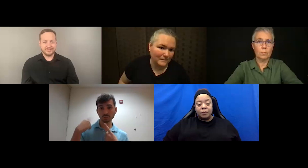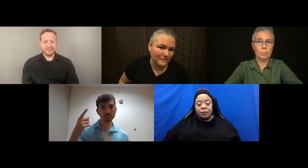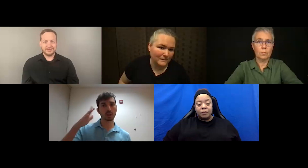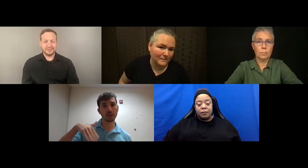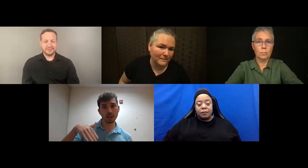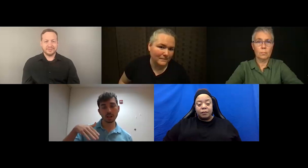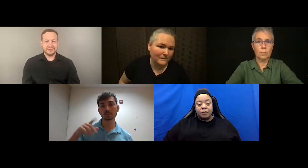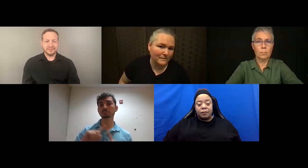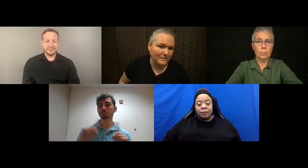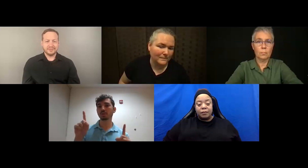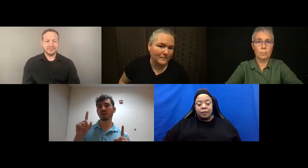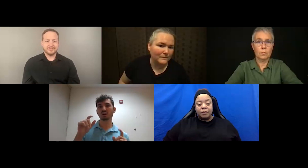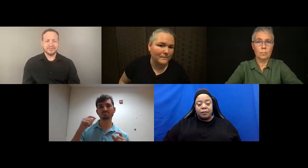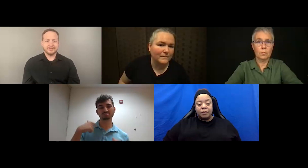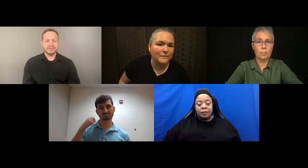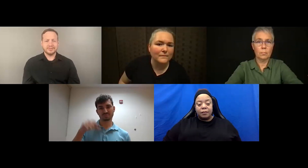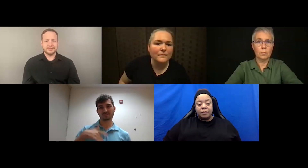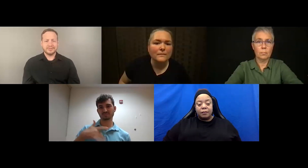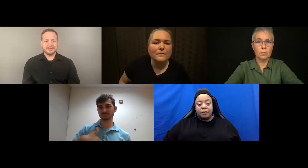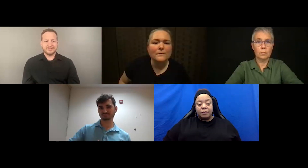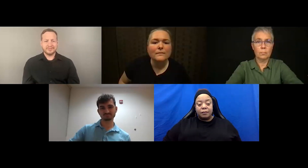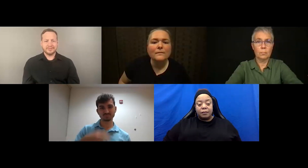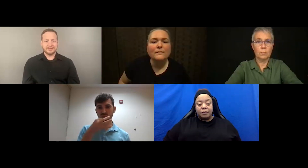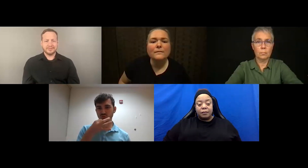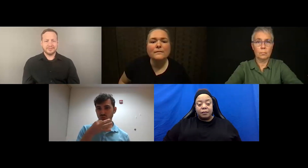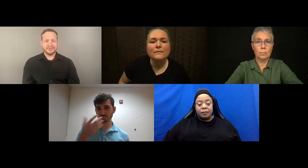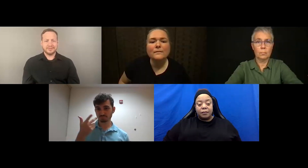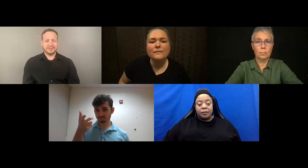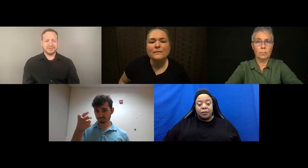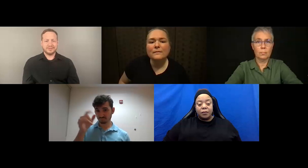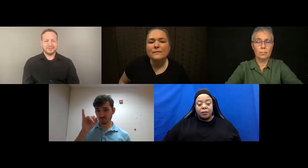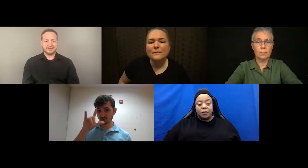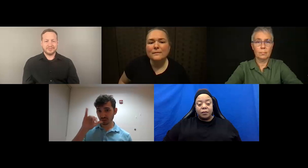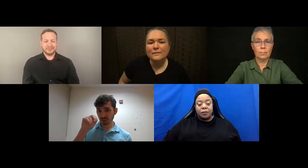far as AI interpreters, I haven't actually used AI interpreters myself, but I have a feeling it's